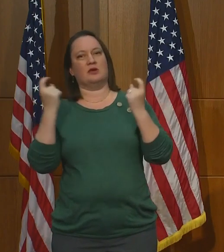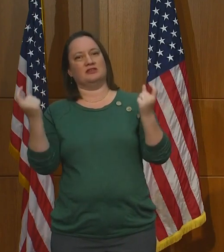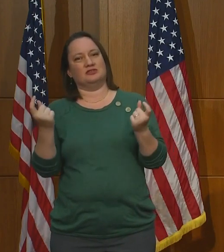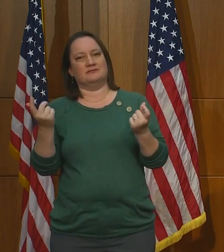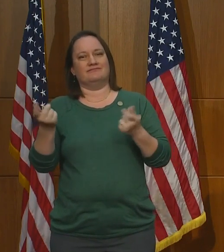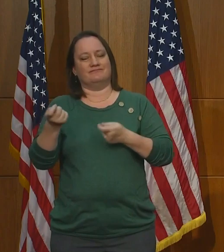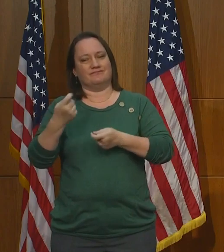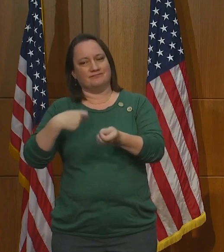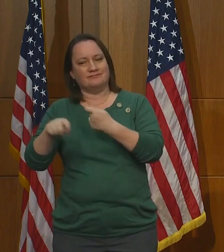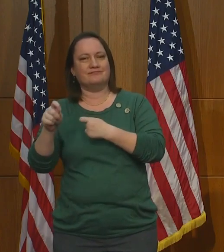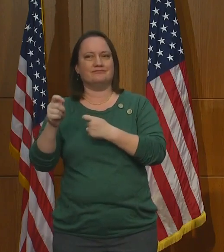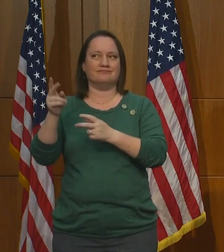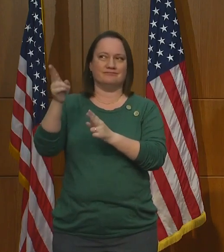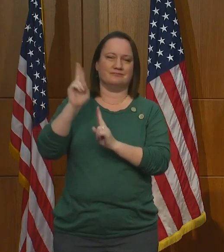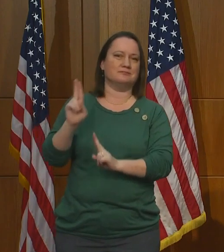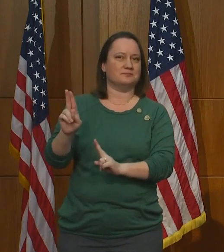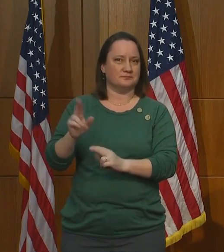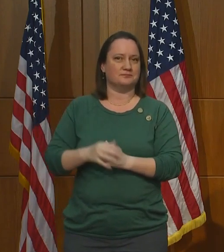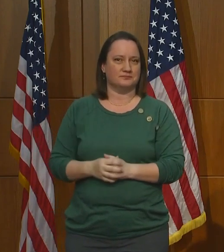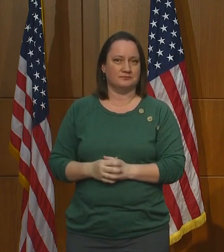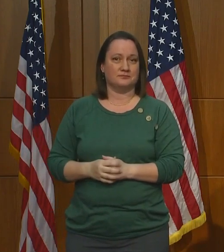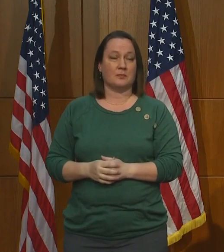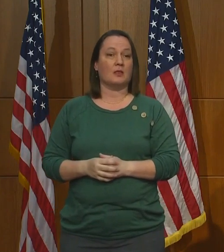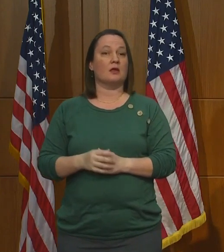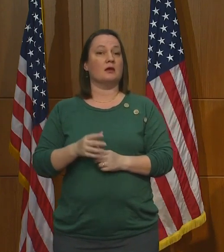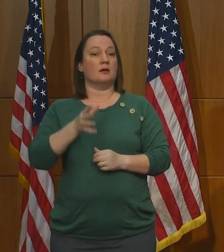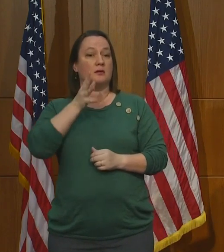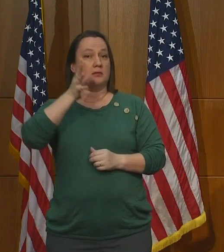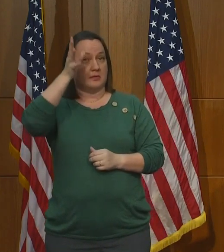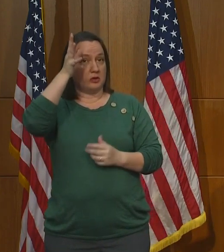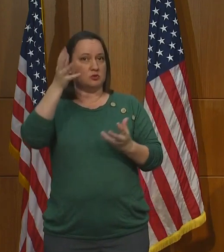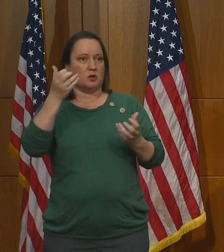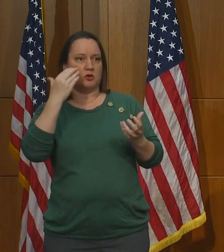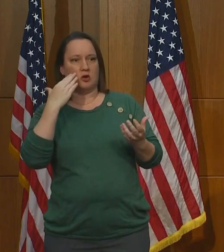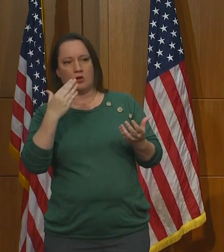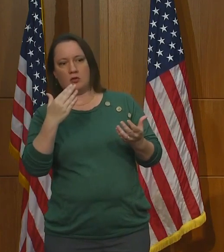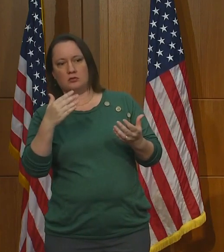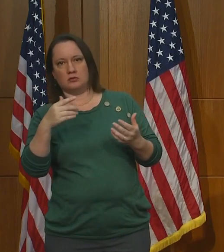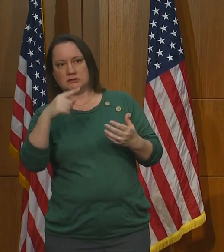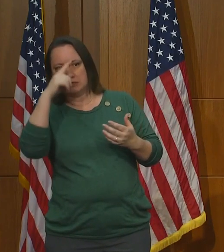STUDENTS AND FAMILIES WOULD HAVE ONE. BUT WE KNOW PARENTS